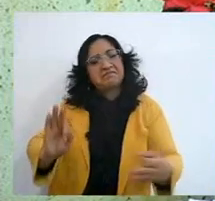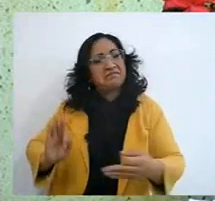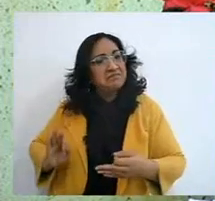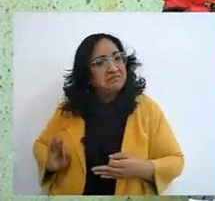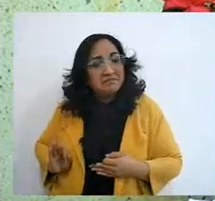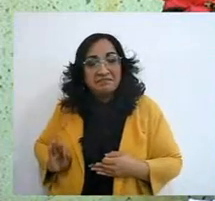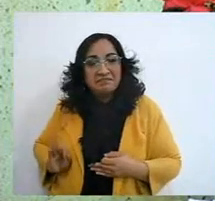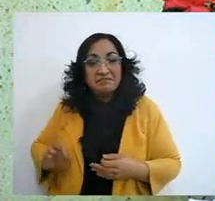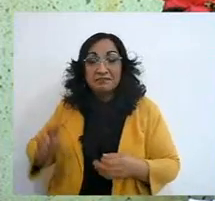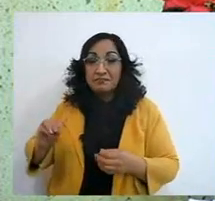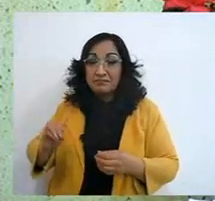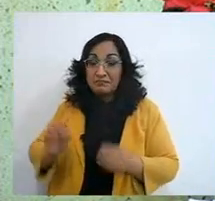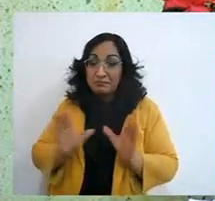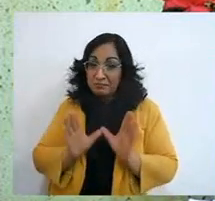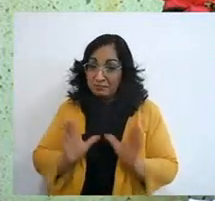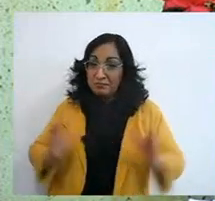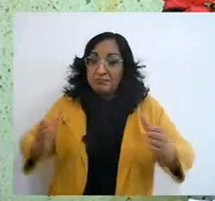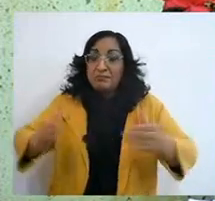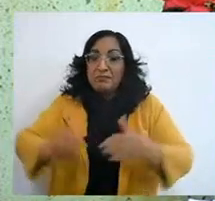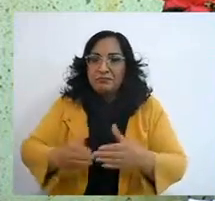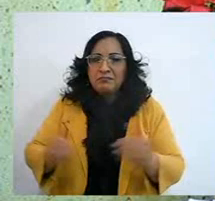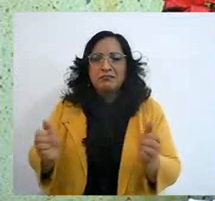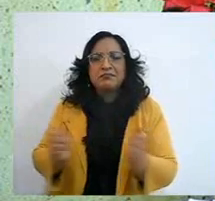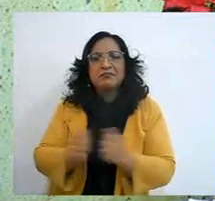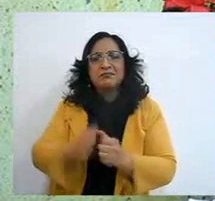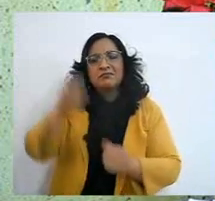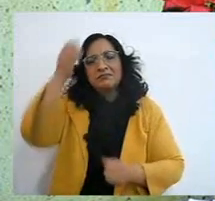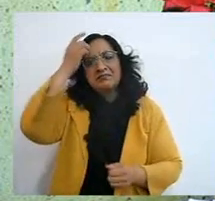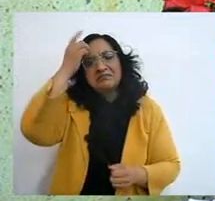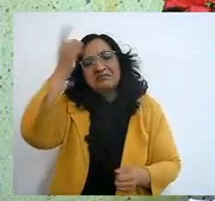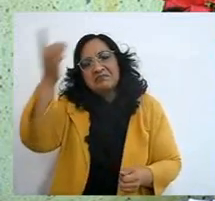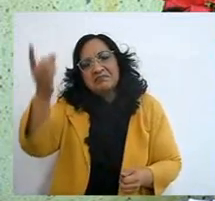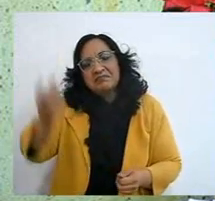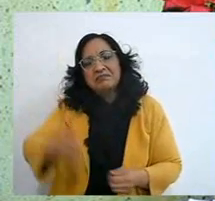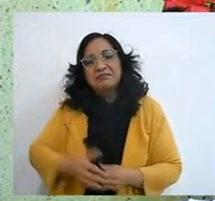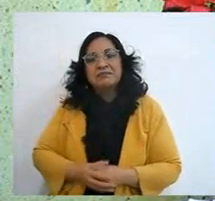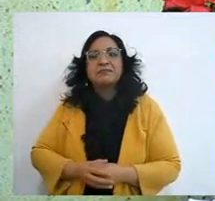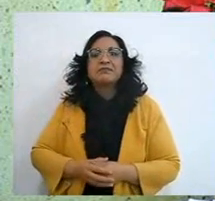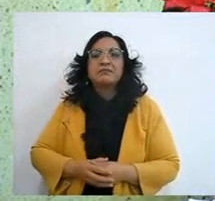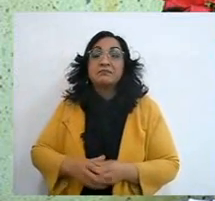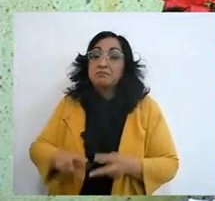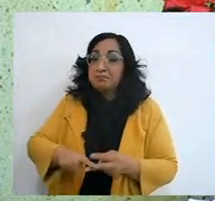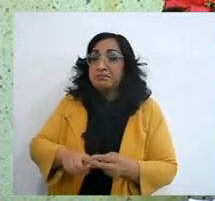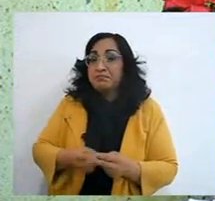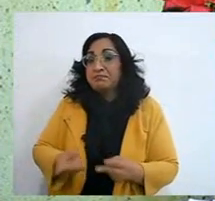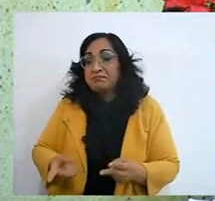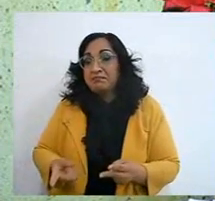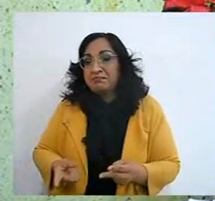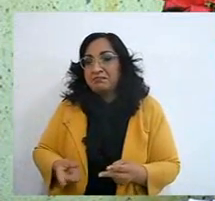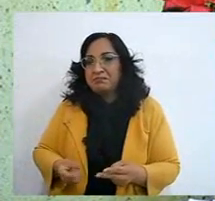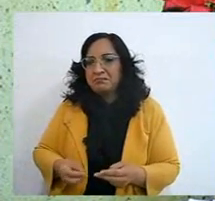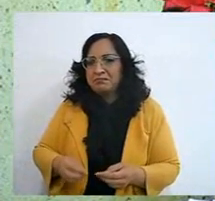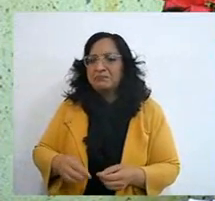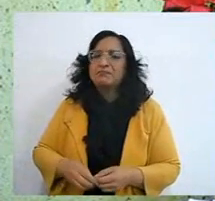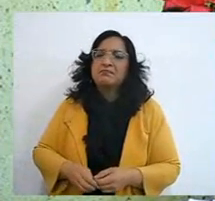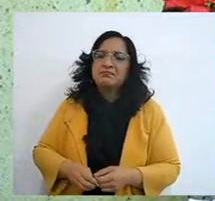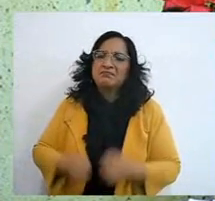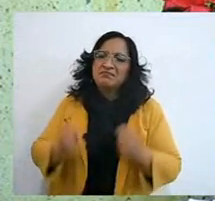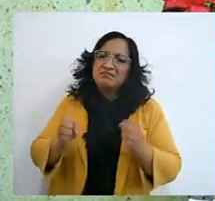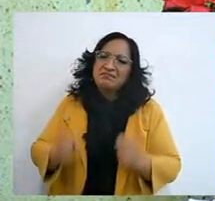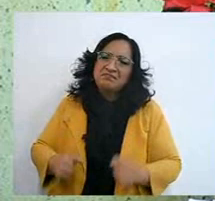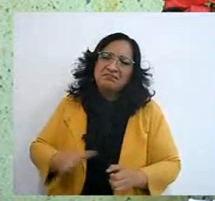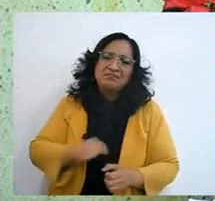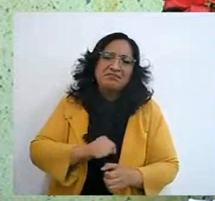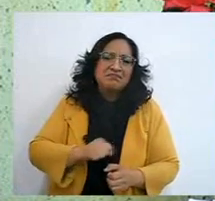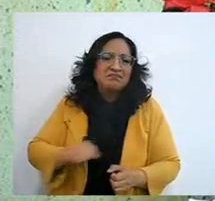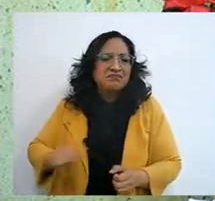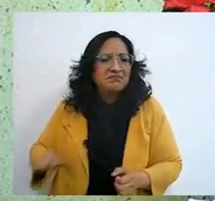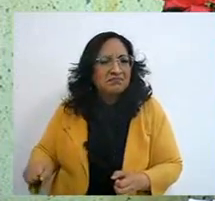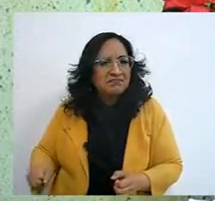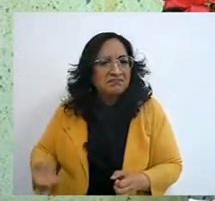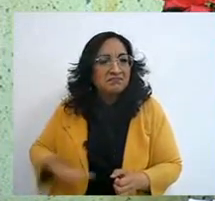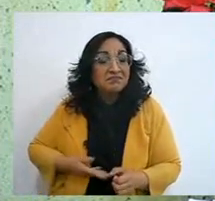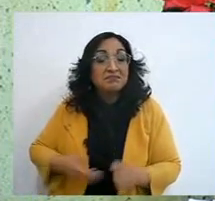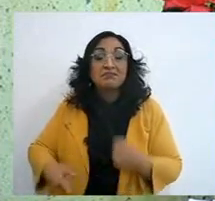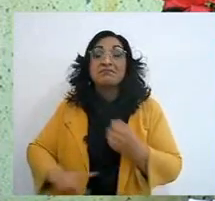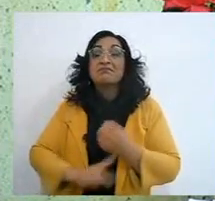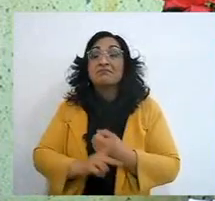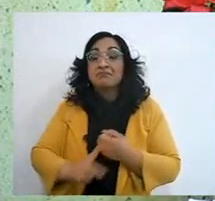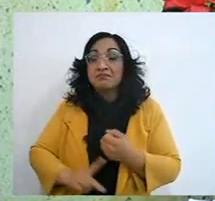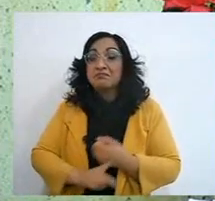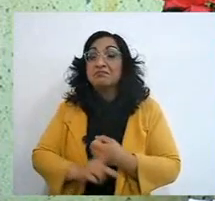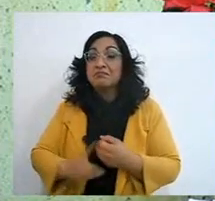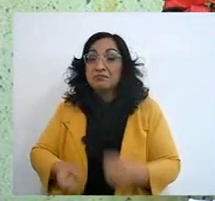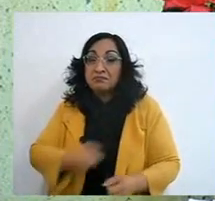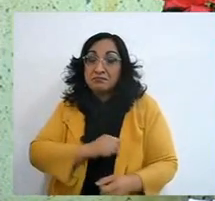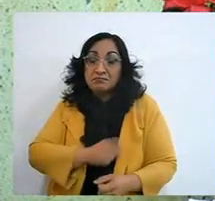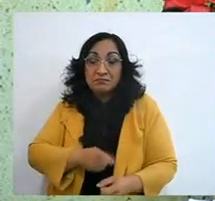without that Communion with the Lord, and I began to decline, I began with health problems,